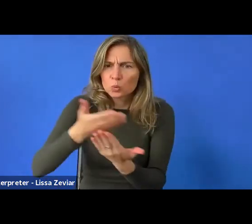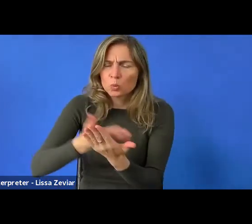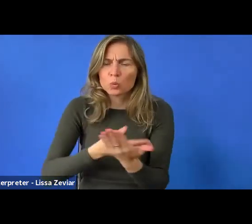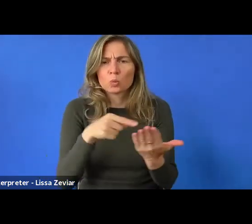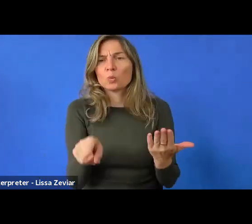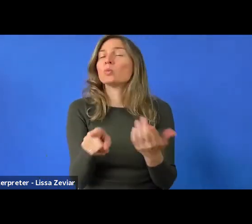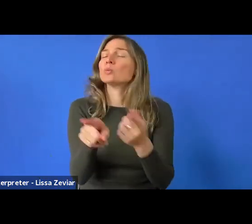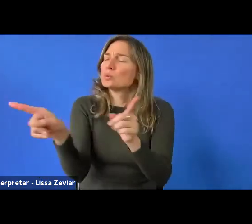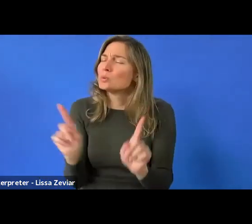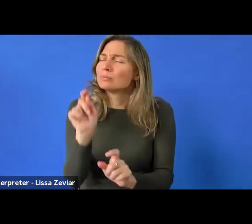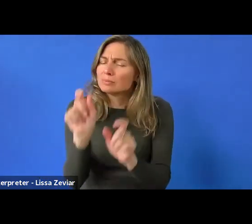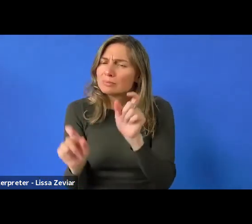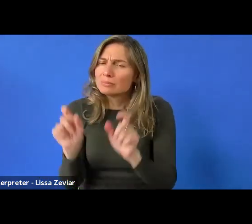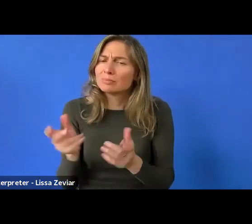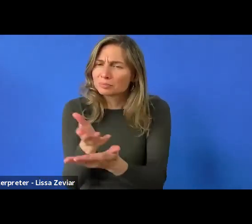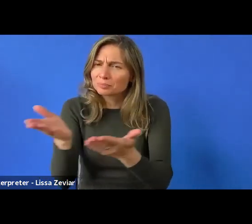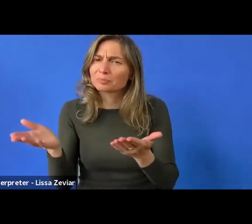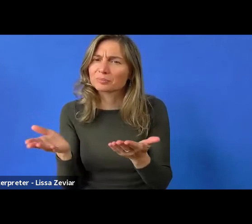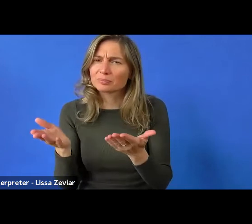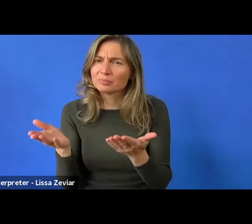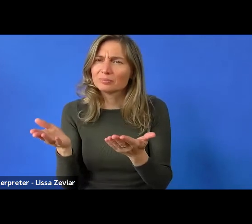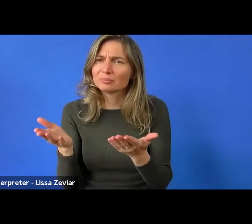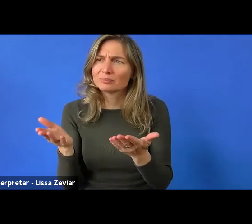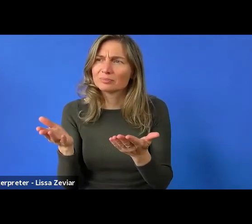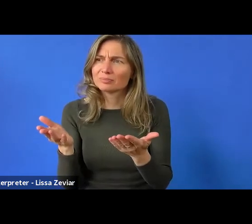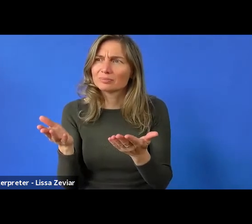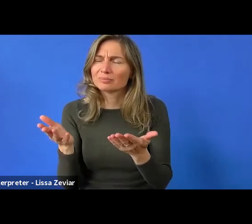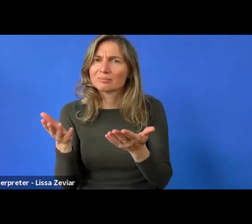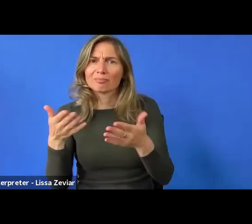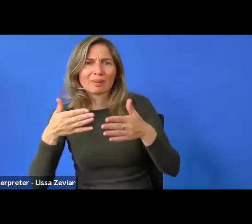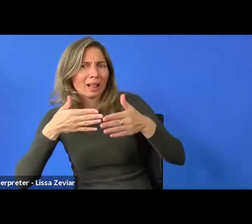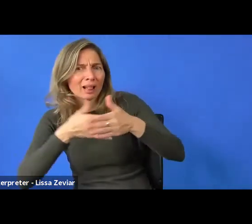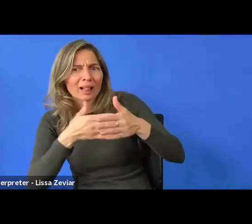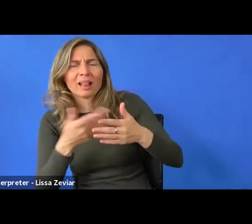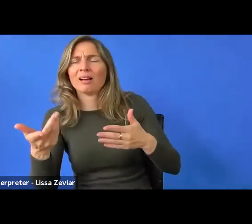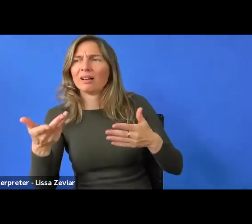deafblind women, women needing support systems for communication